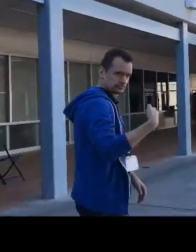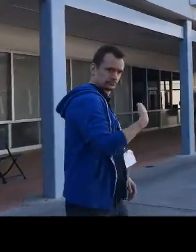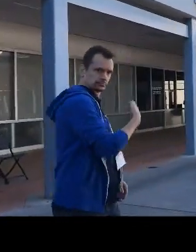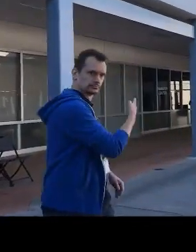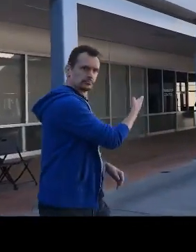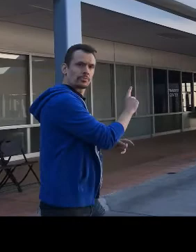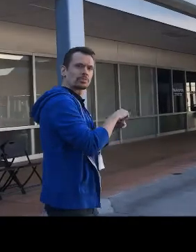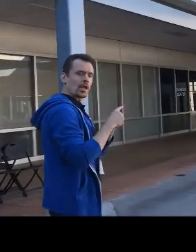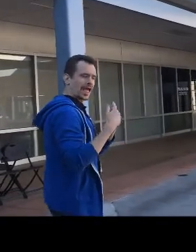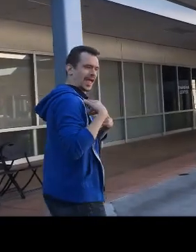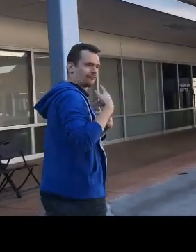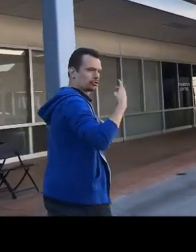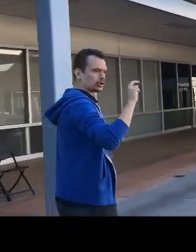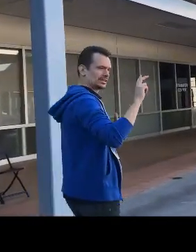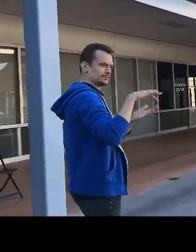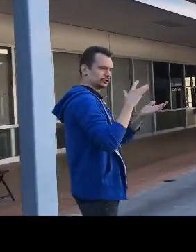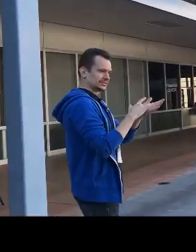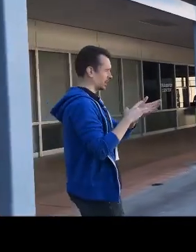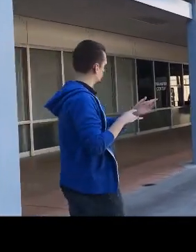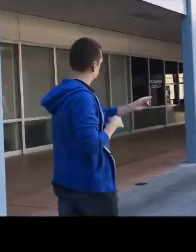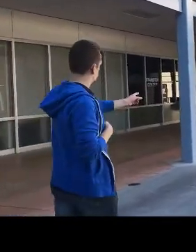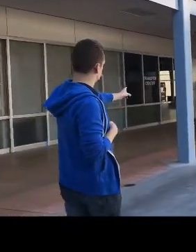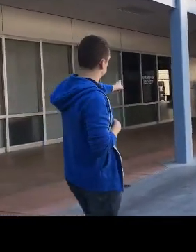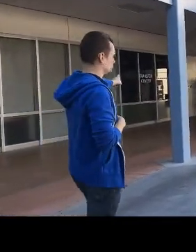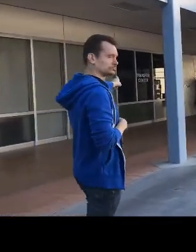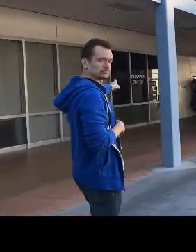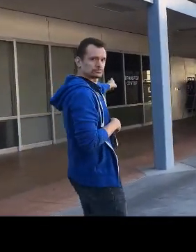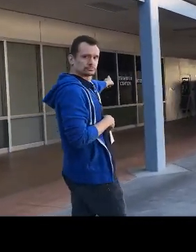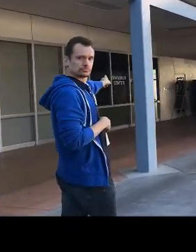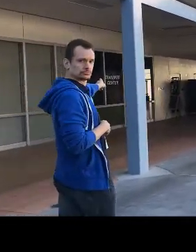Now this way, we have the Transfer Center office.